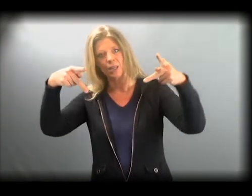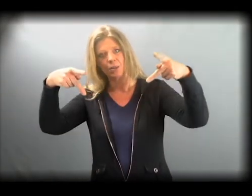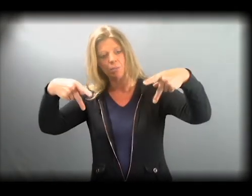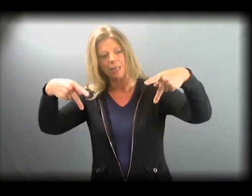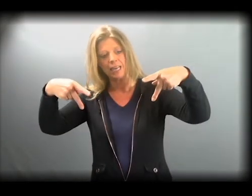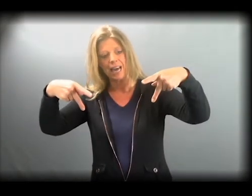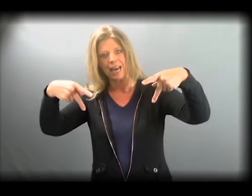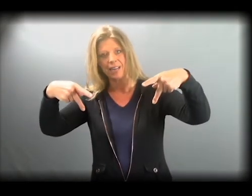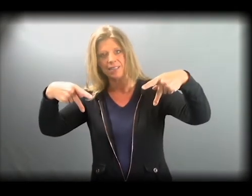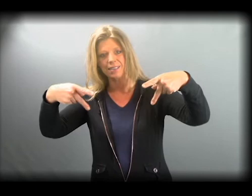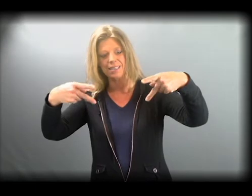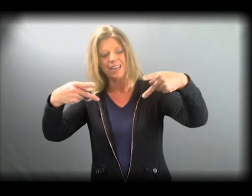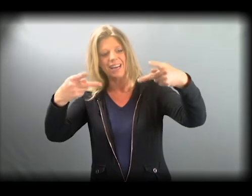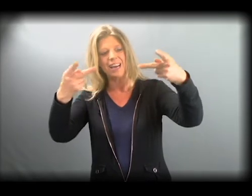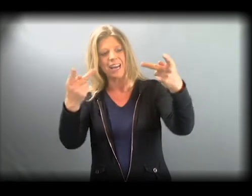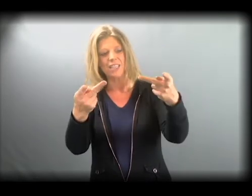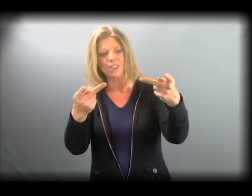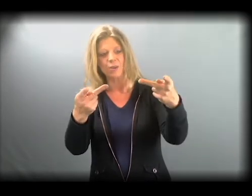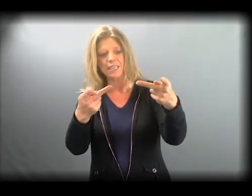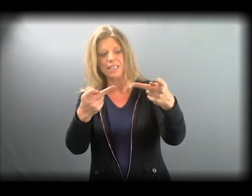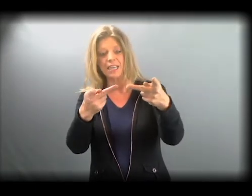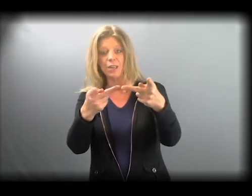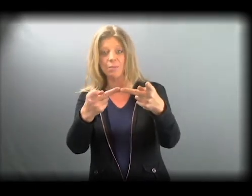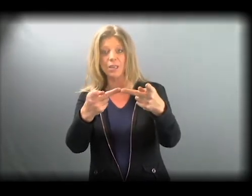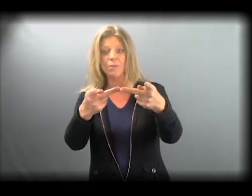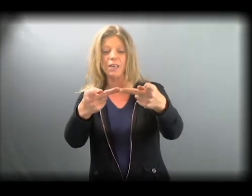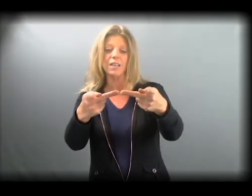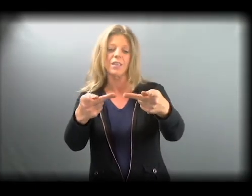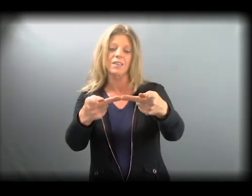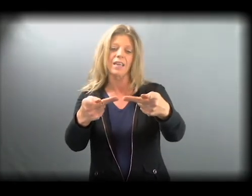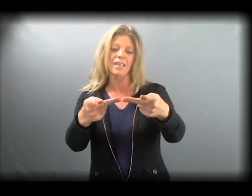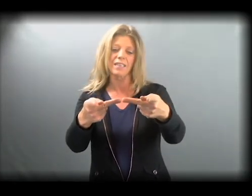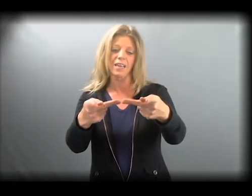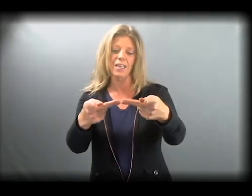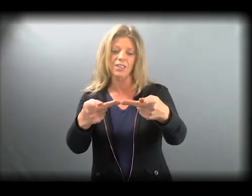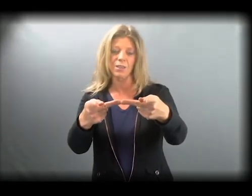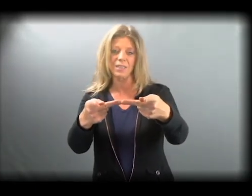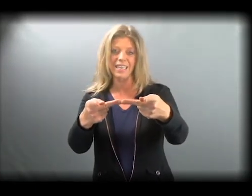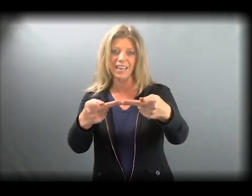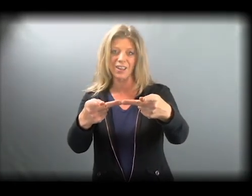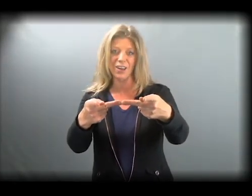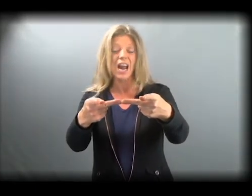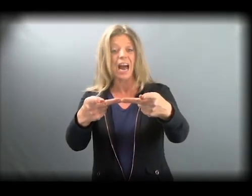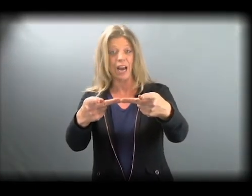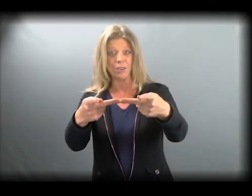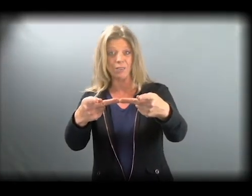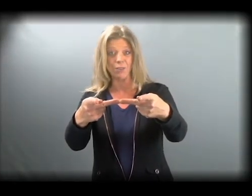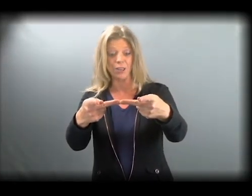P-hands, and you're going to take your middle fingers and touch them together out in front